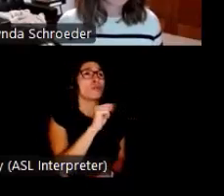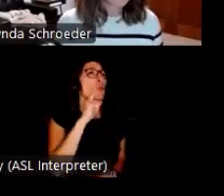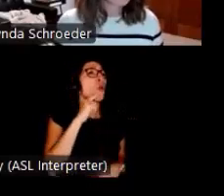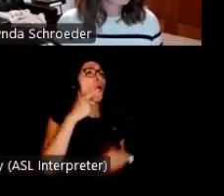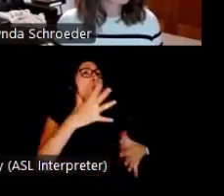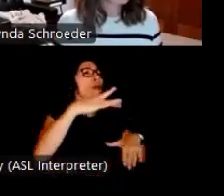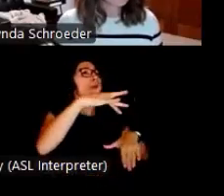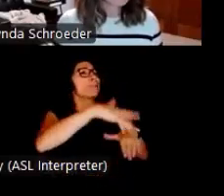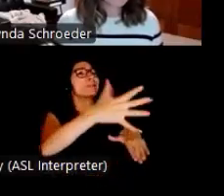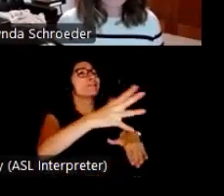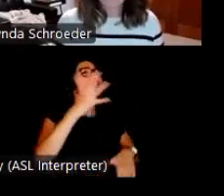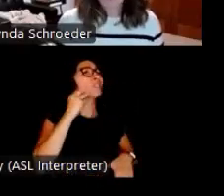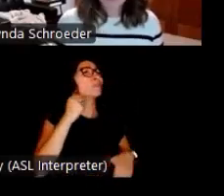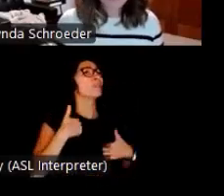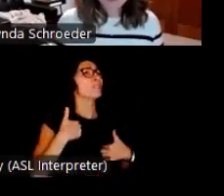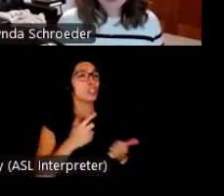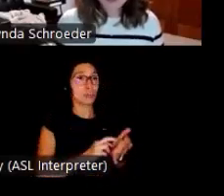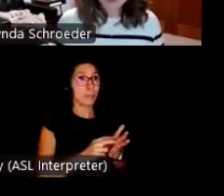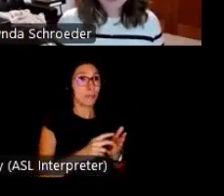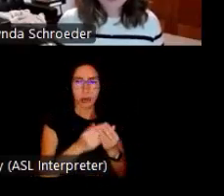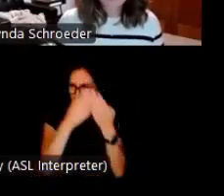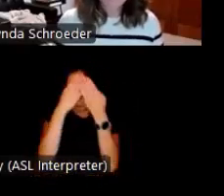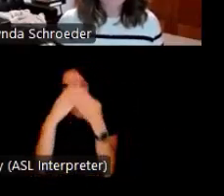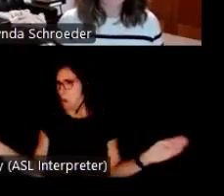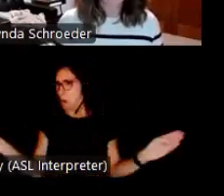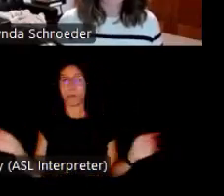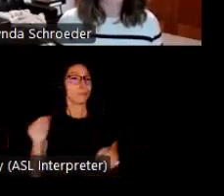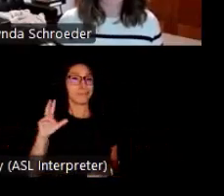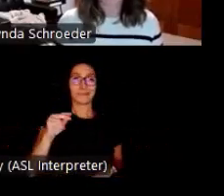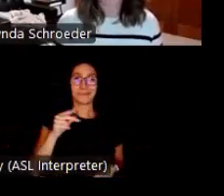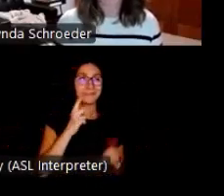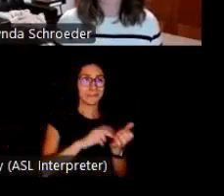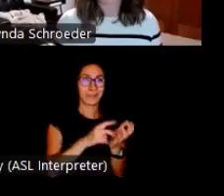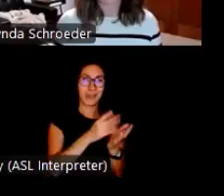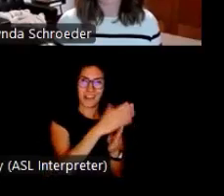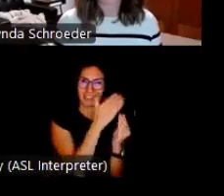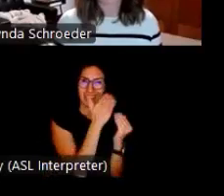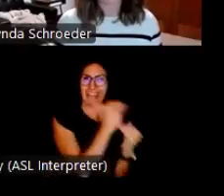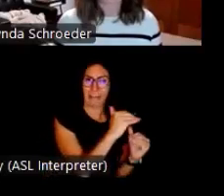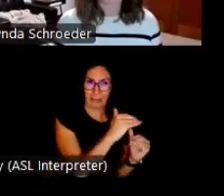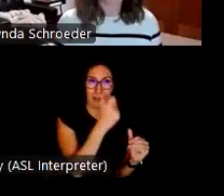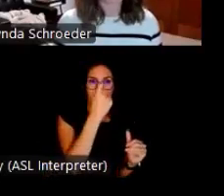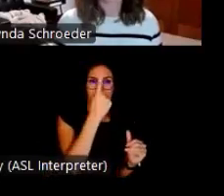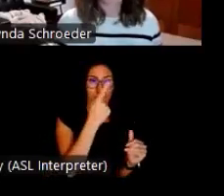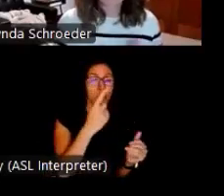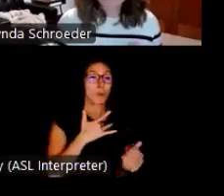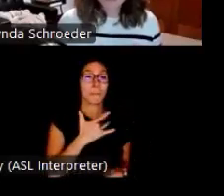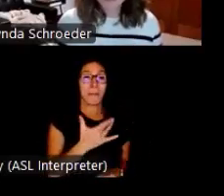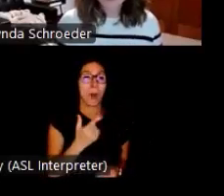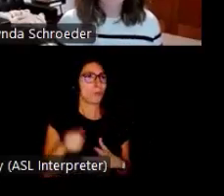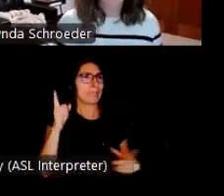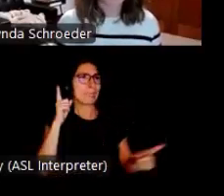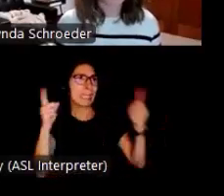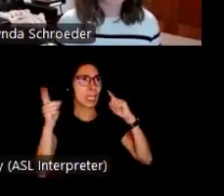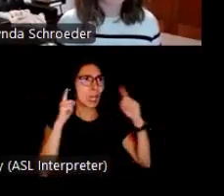And it is not all agriculture, which is oftentimes what we hear in news media and when we are even